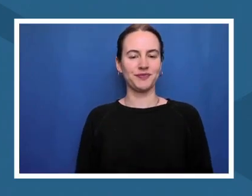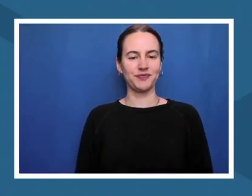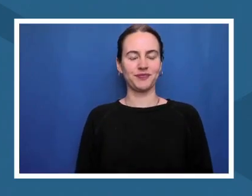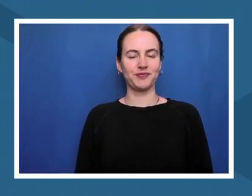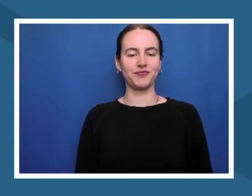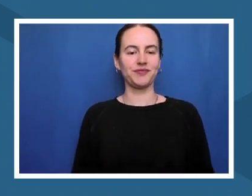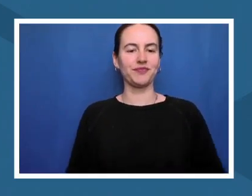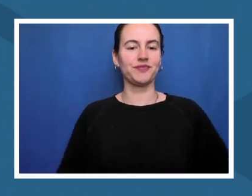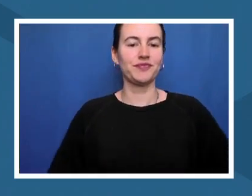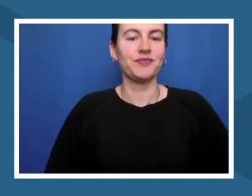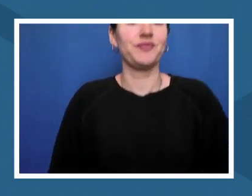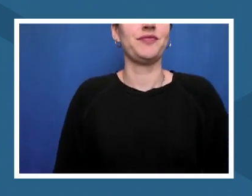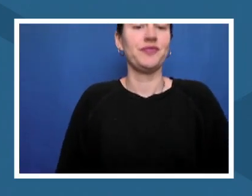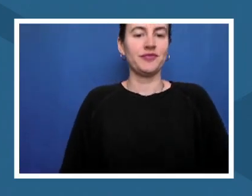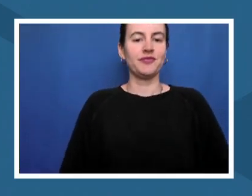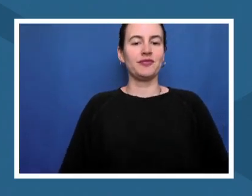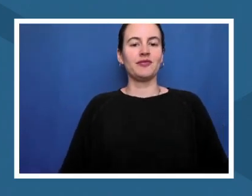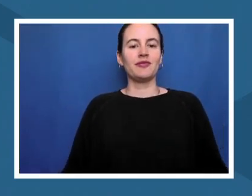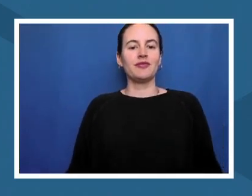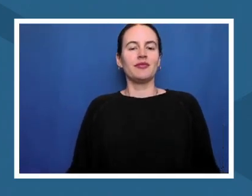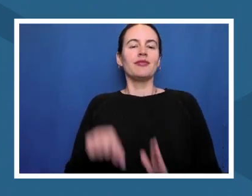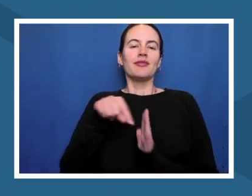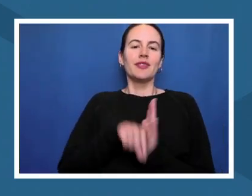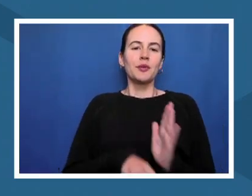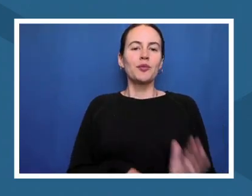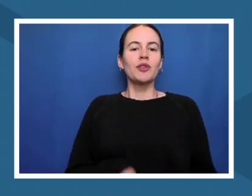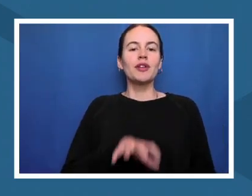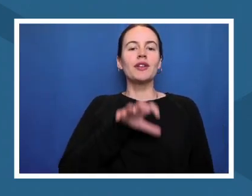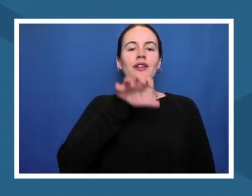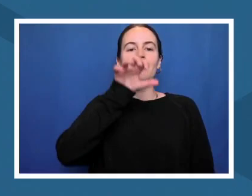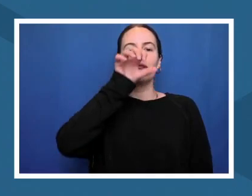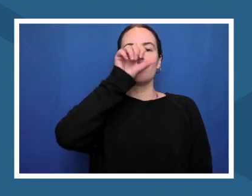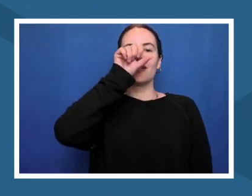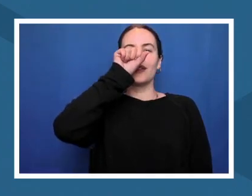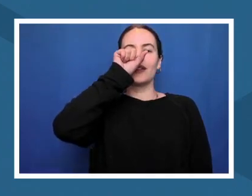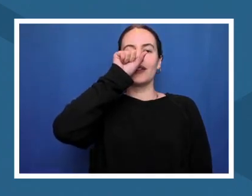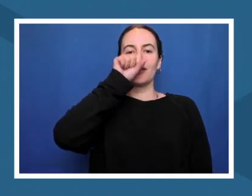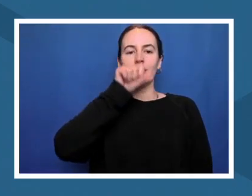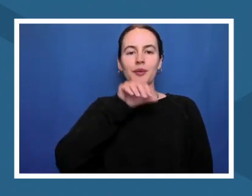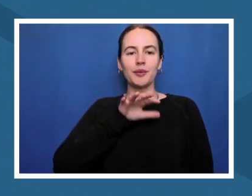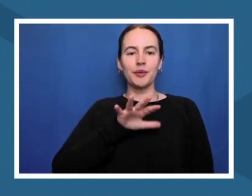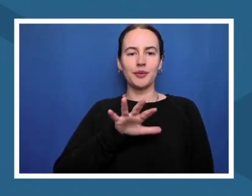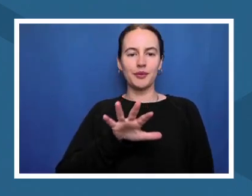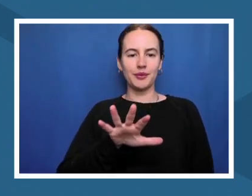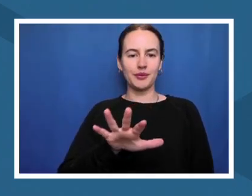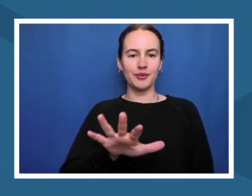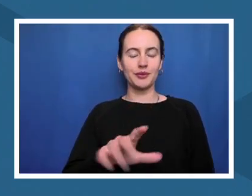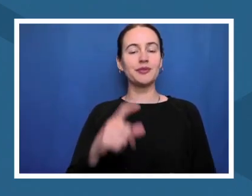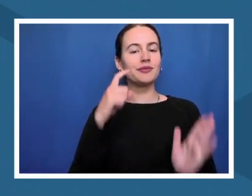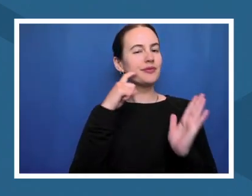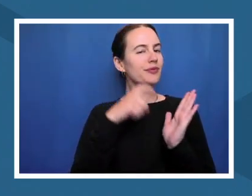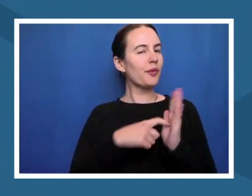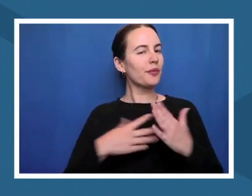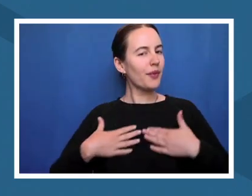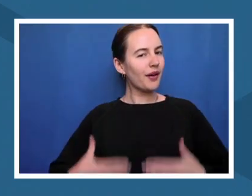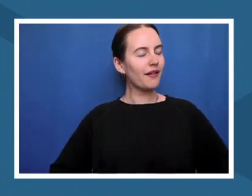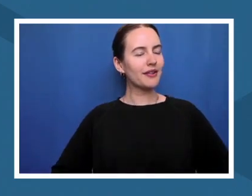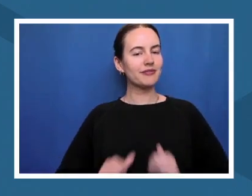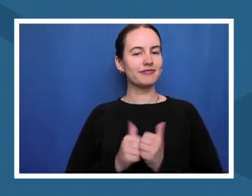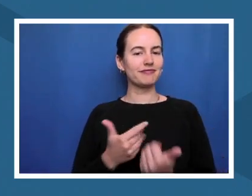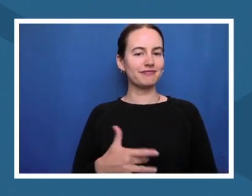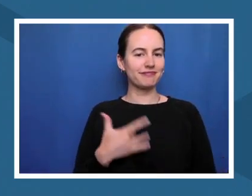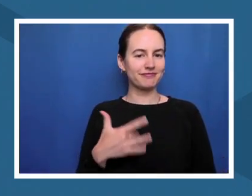take some deep breaths here